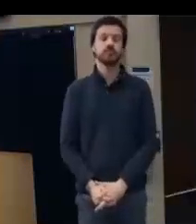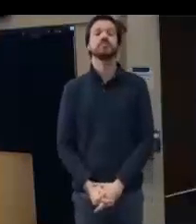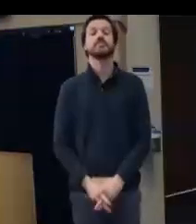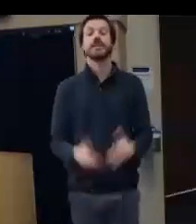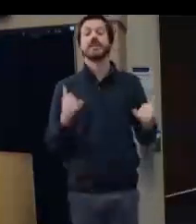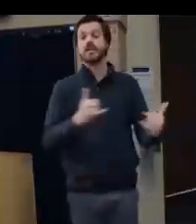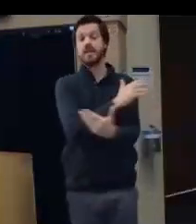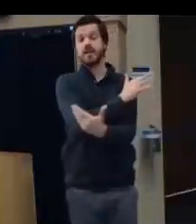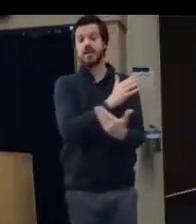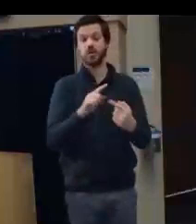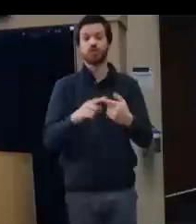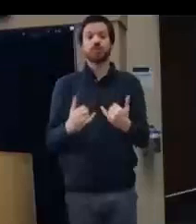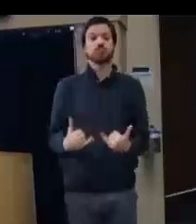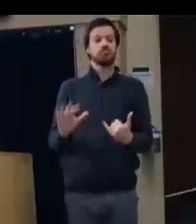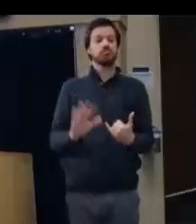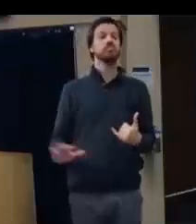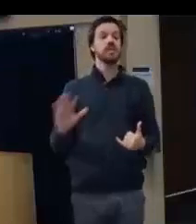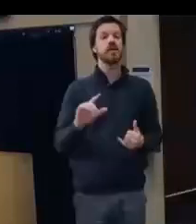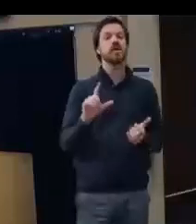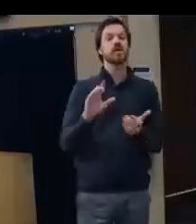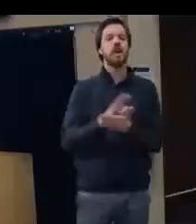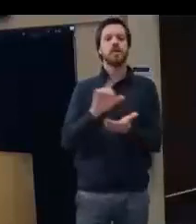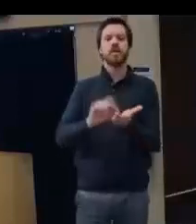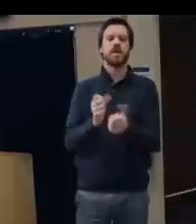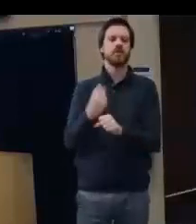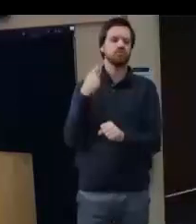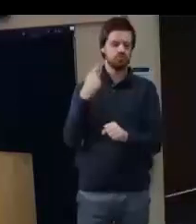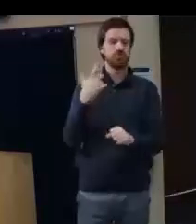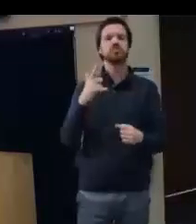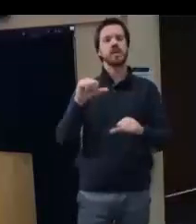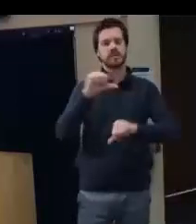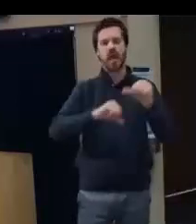modern era this is the paper that we published last year so it's a scientific statement from the